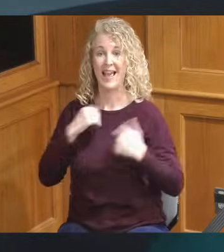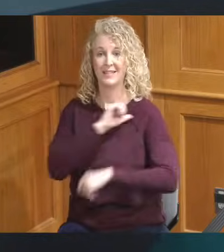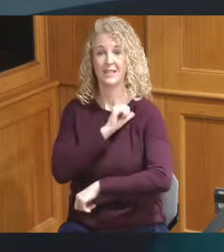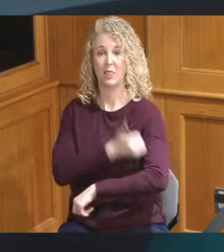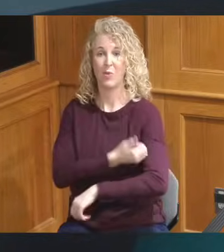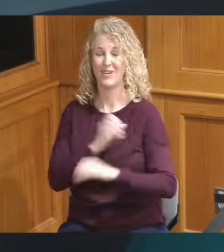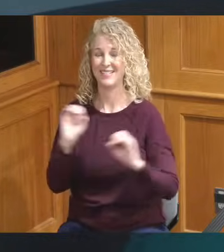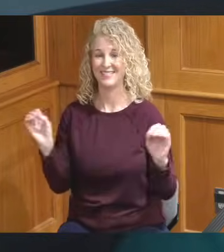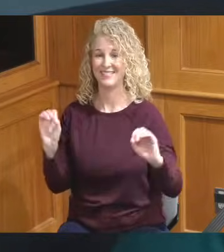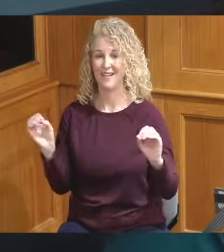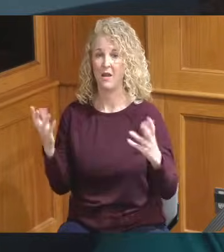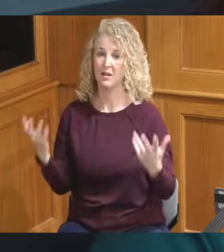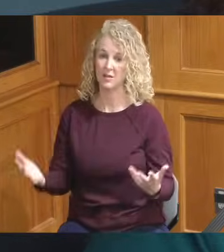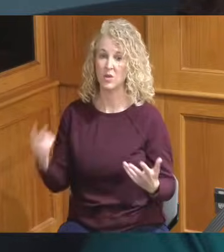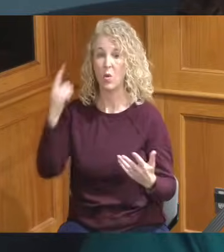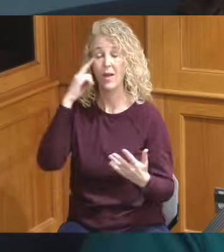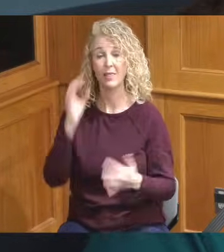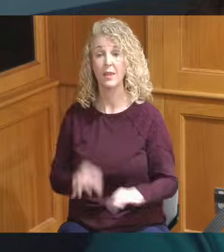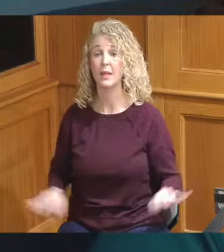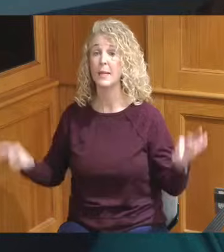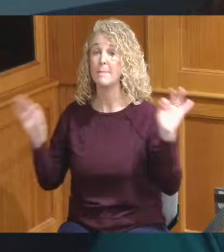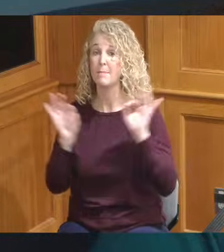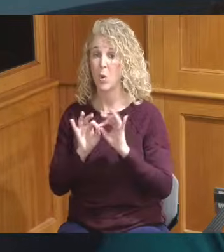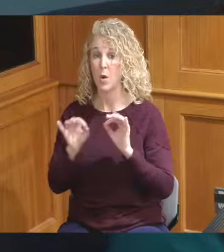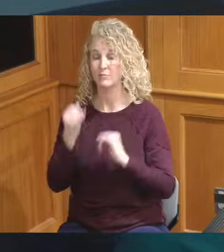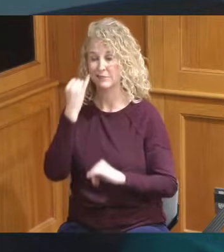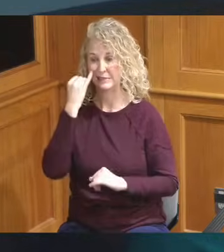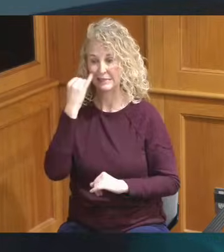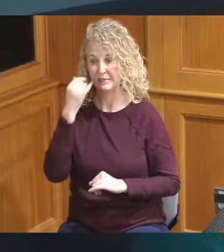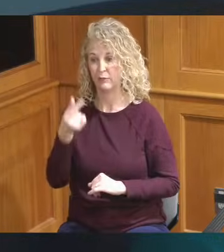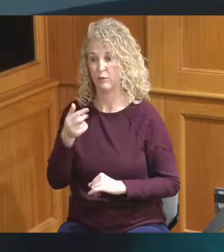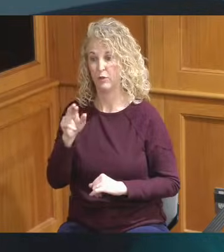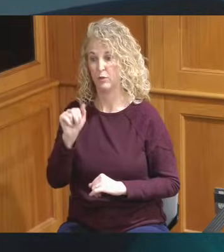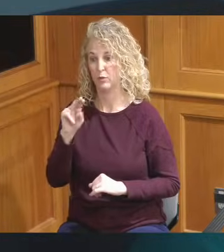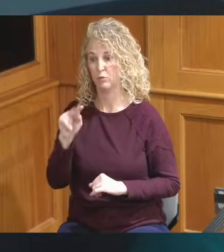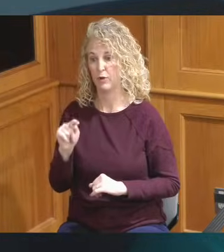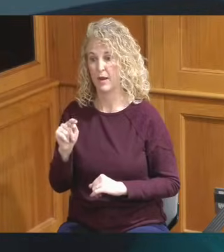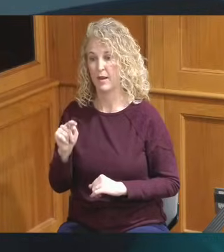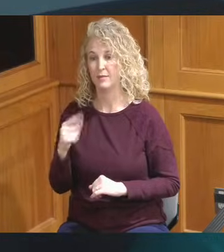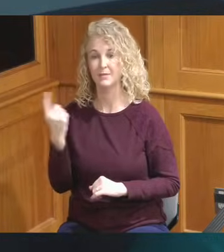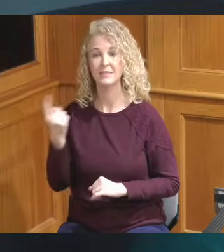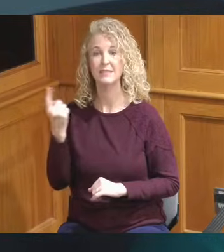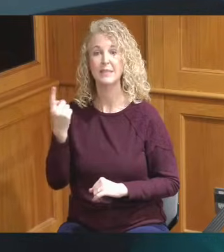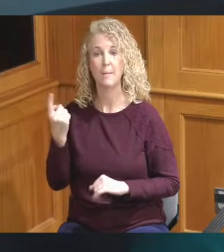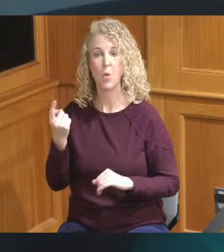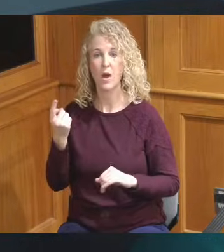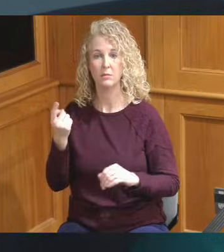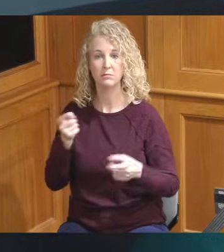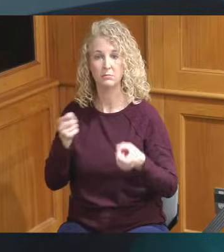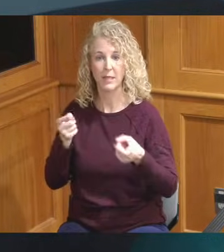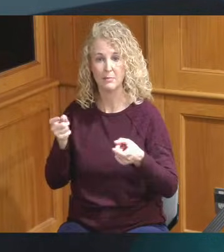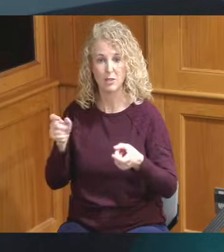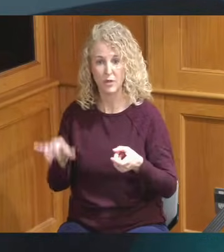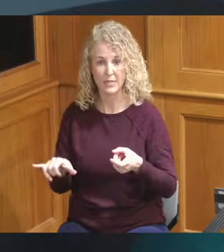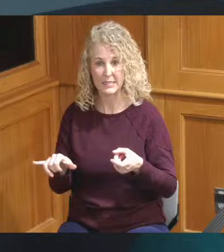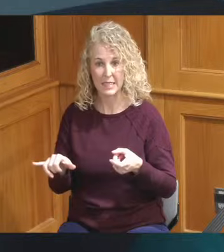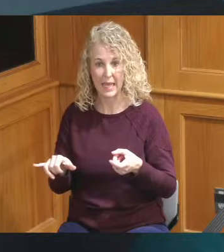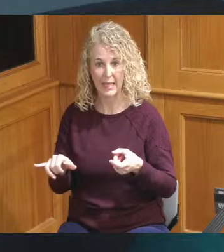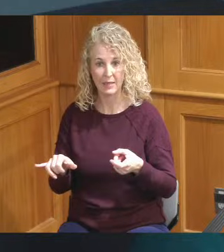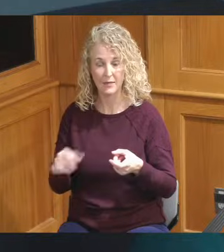so I think it's important even when we do grants there's an Administrative fee on the nonprofits